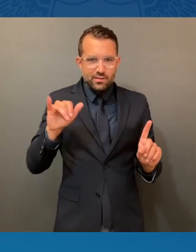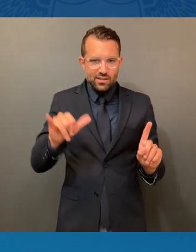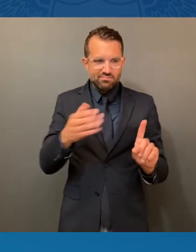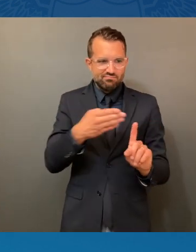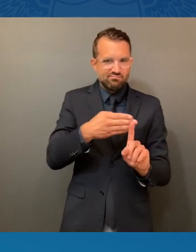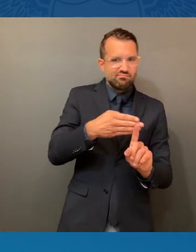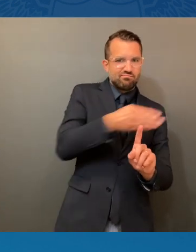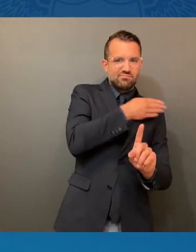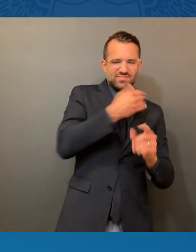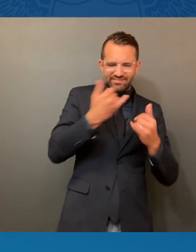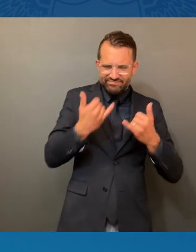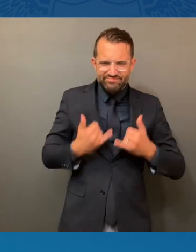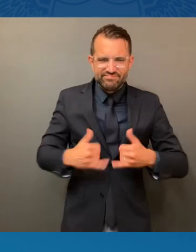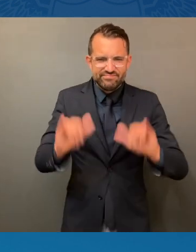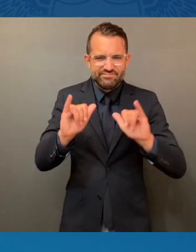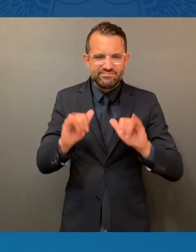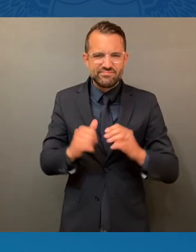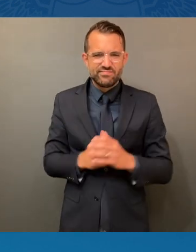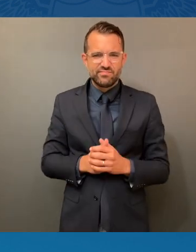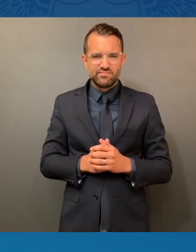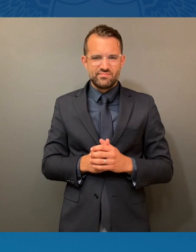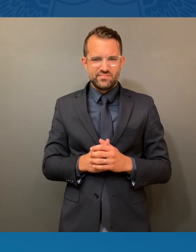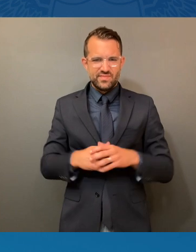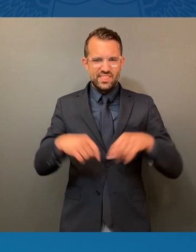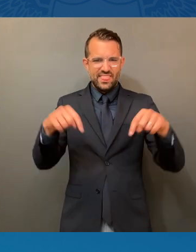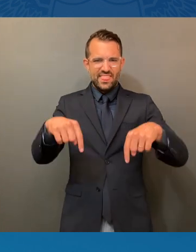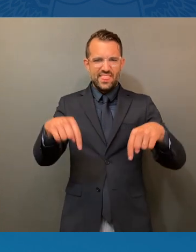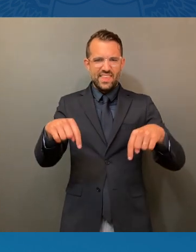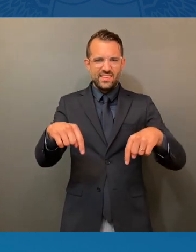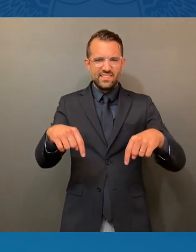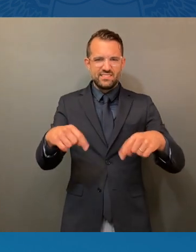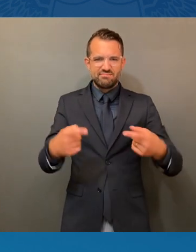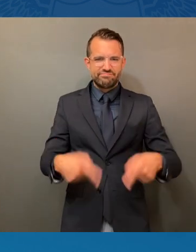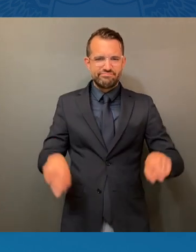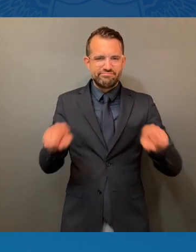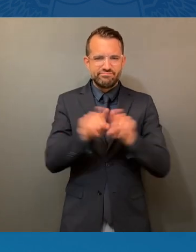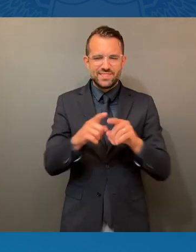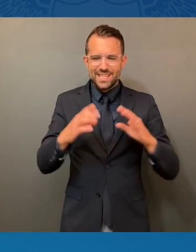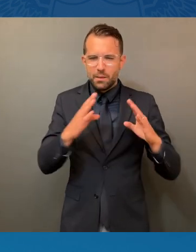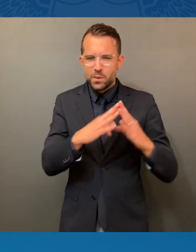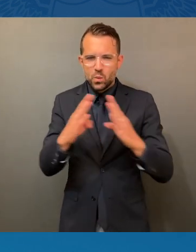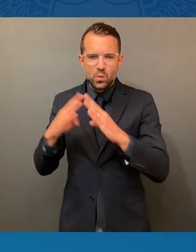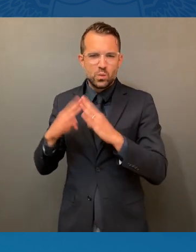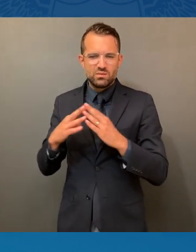This is that community that is doing that work still today --